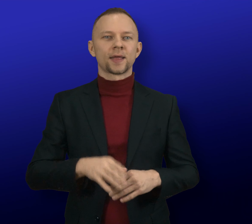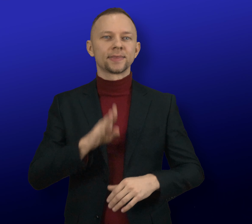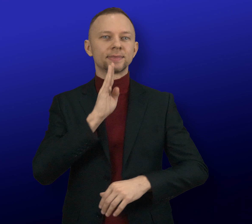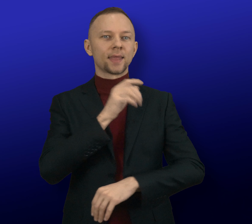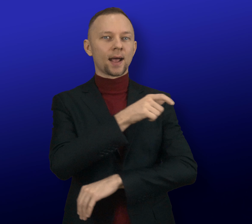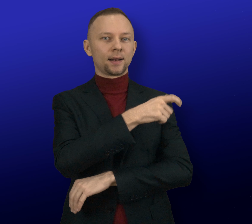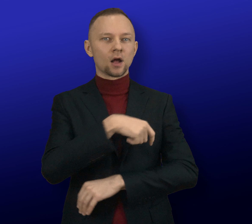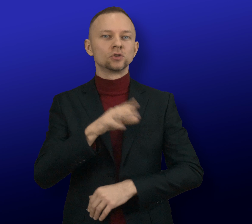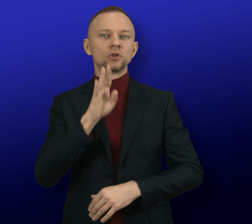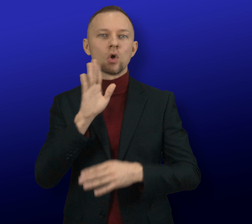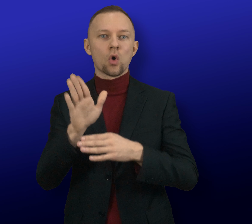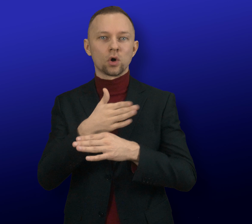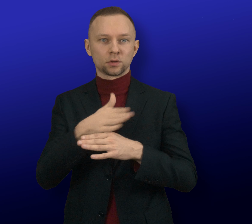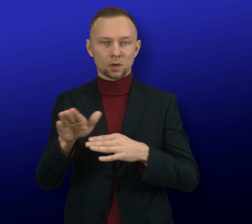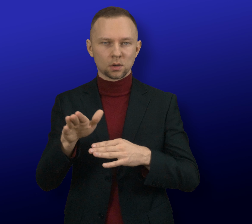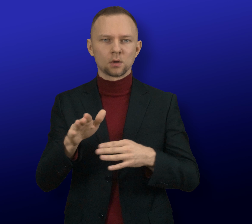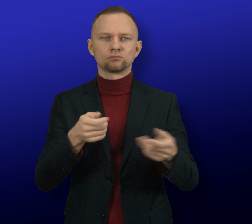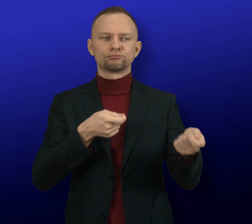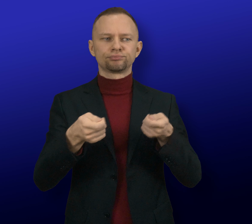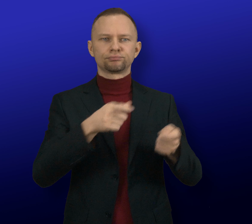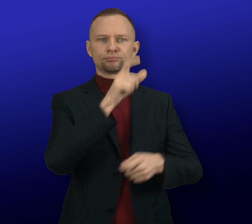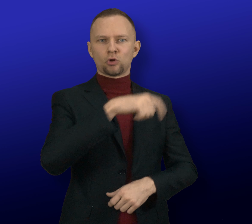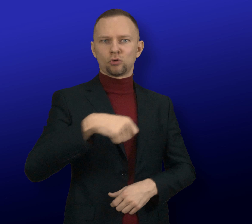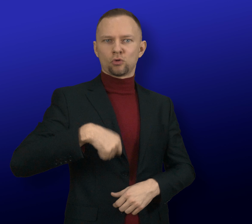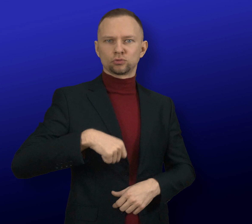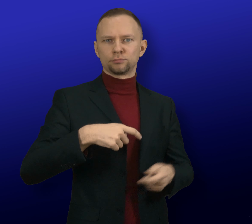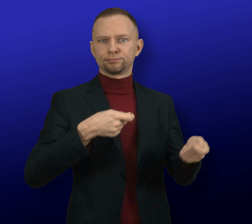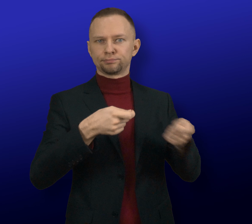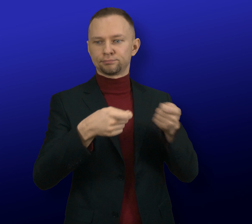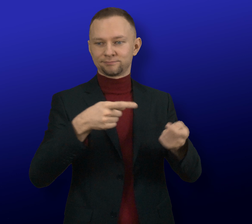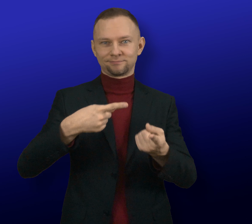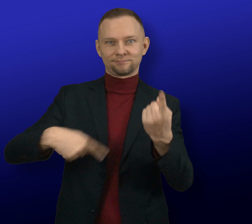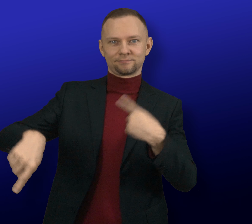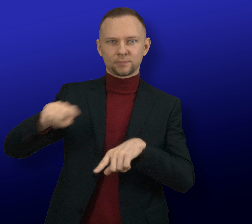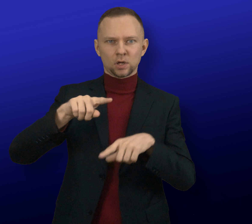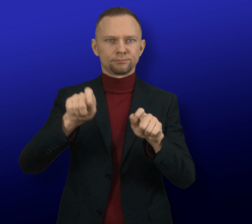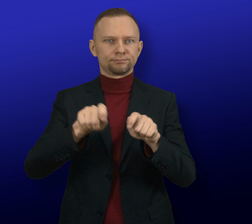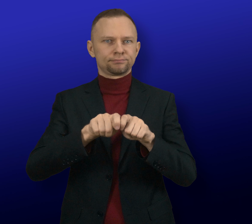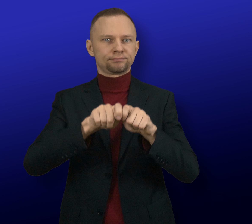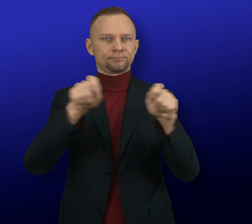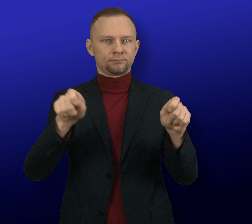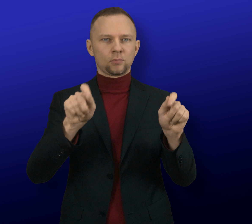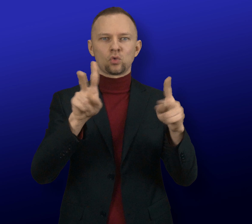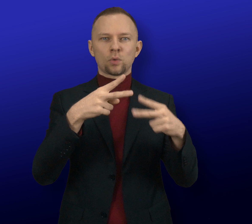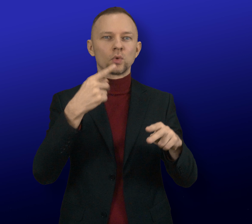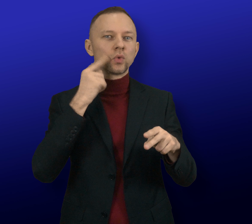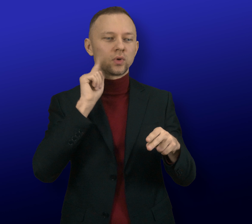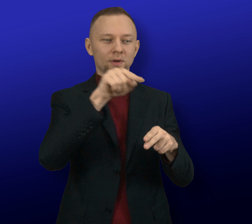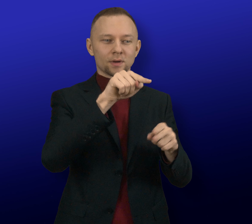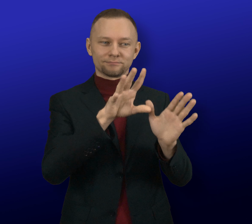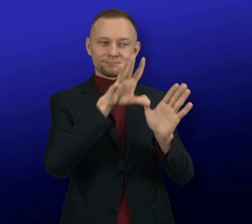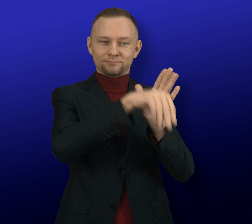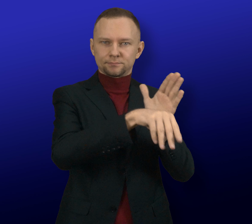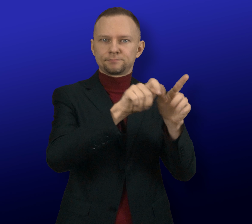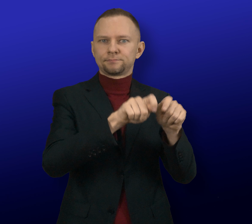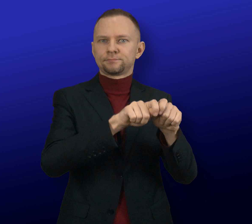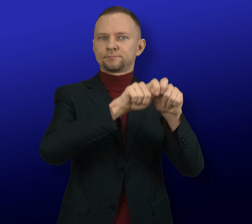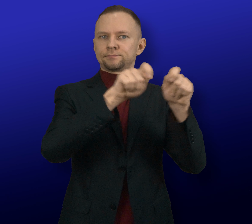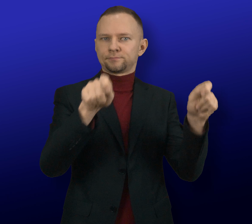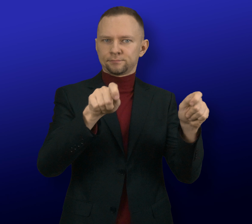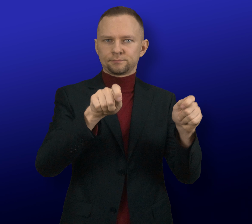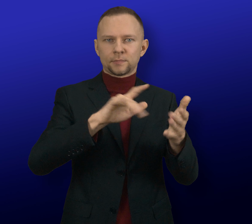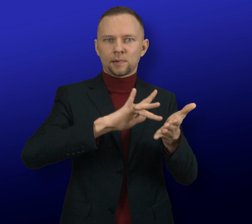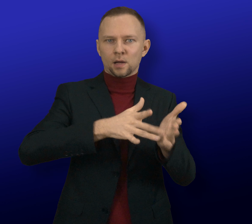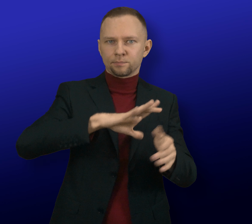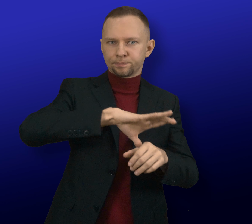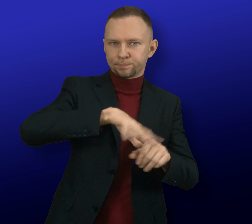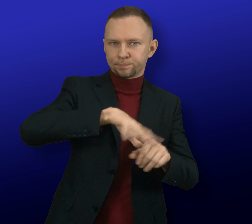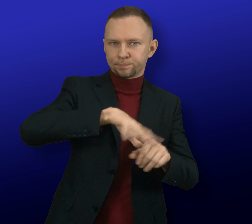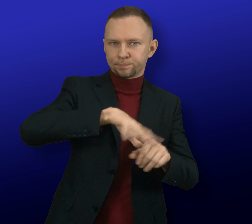Delegates from the women's department under her leadership Lychkina organized an experienced educational program at the deaf club,